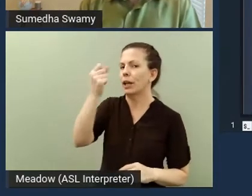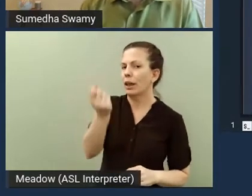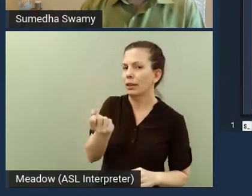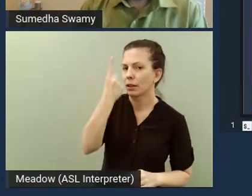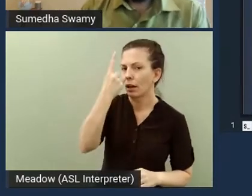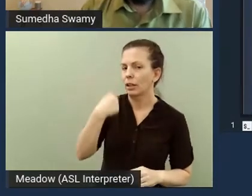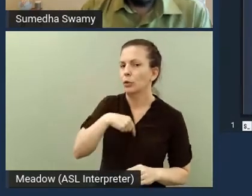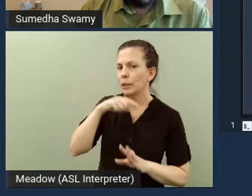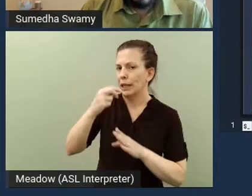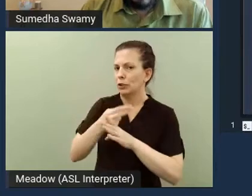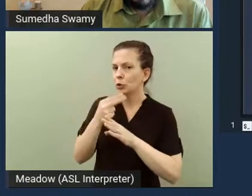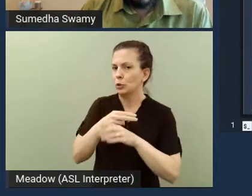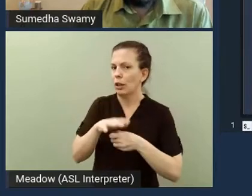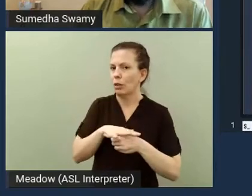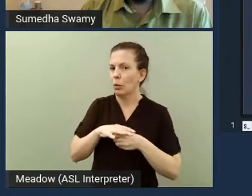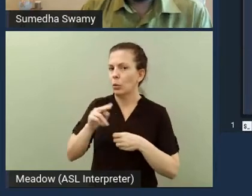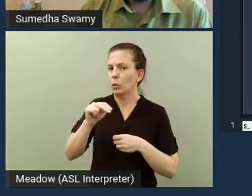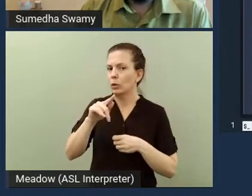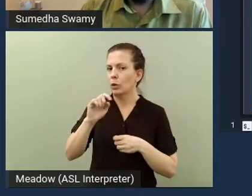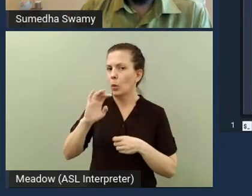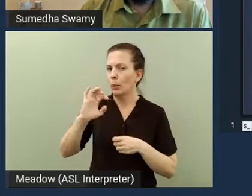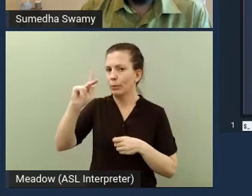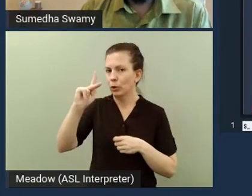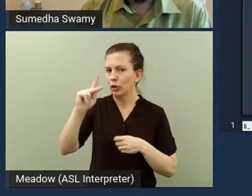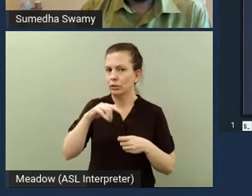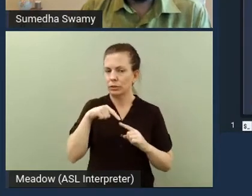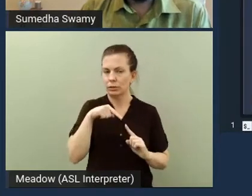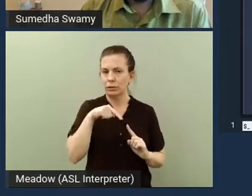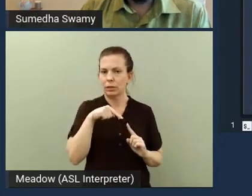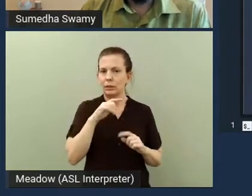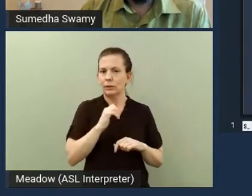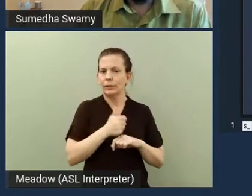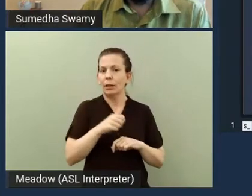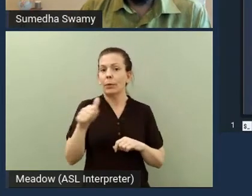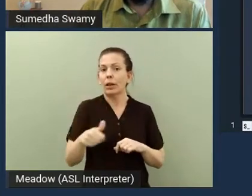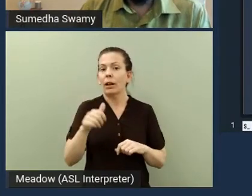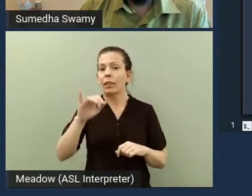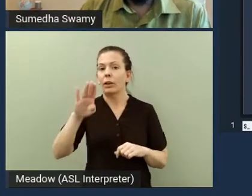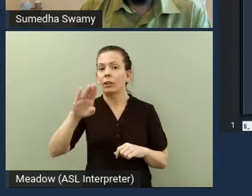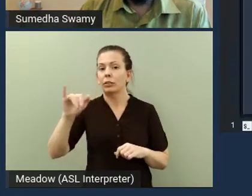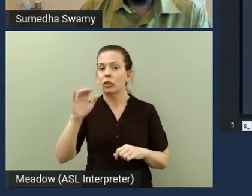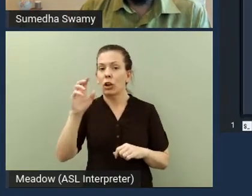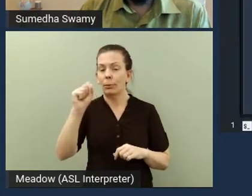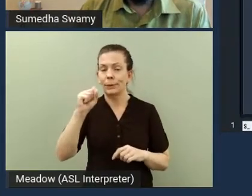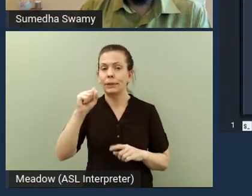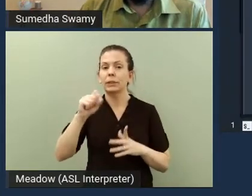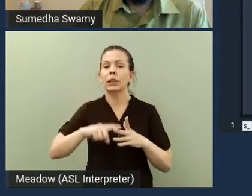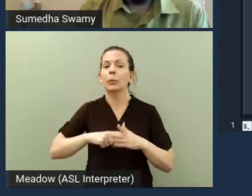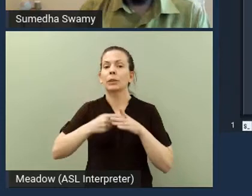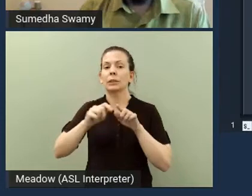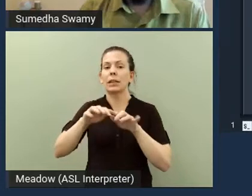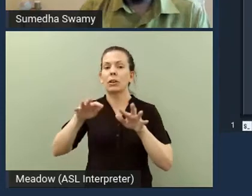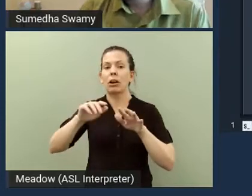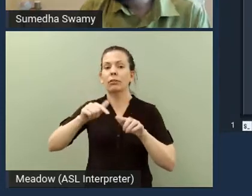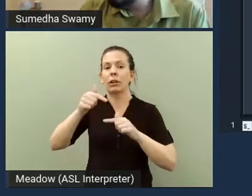the local notebook to set up other jobs that will kick off other processes.